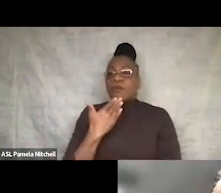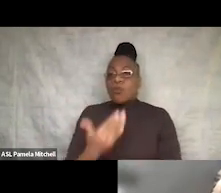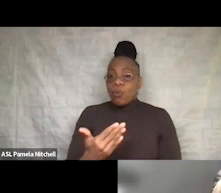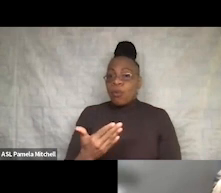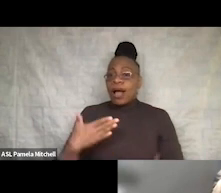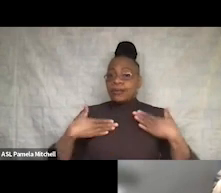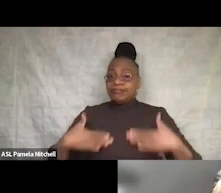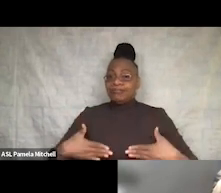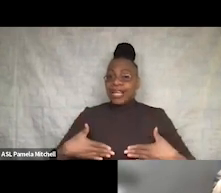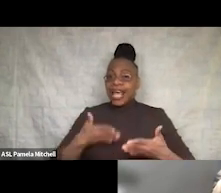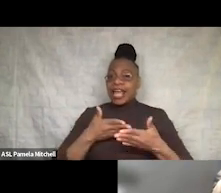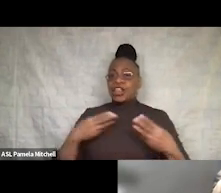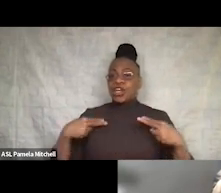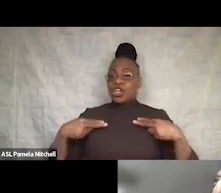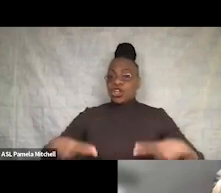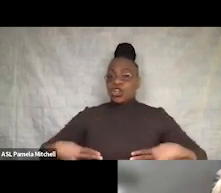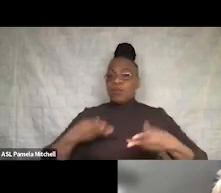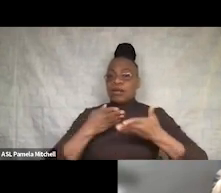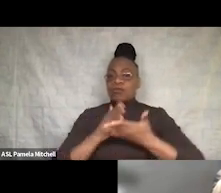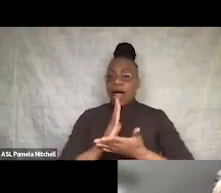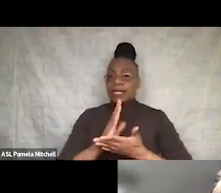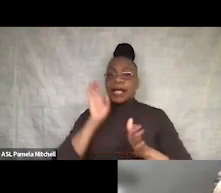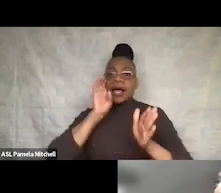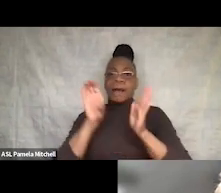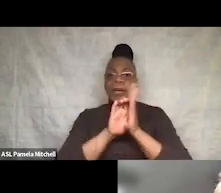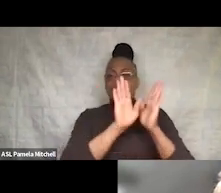In the pictures that you see, you will see some of the different homes